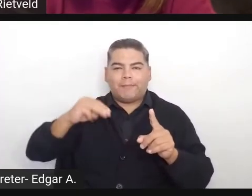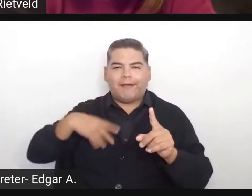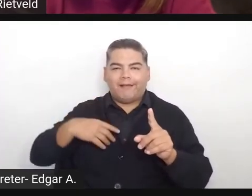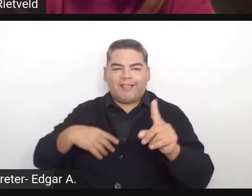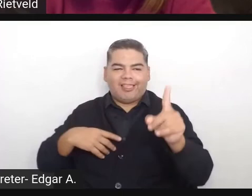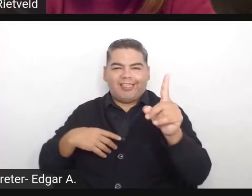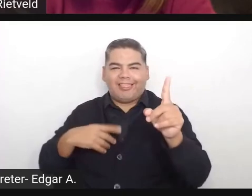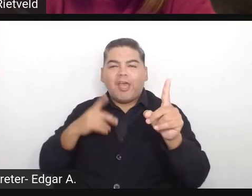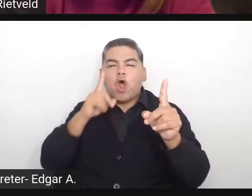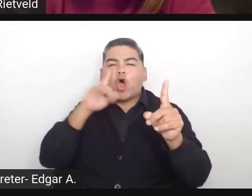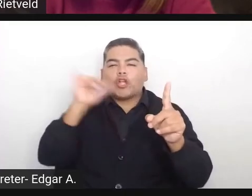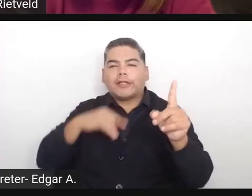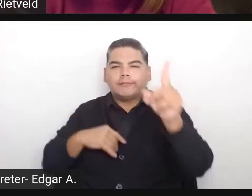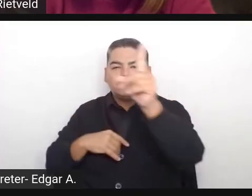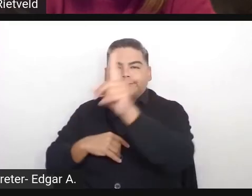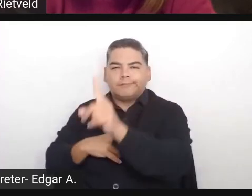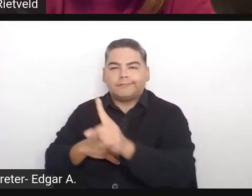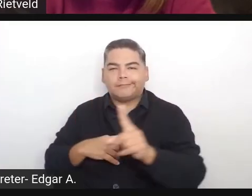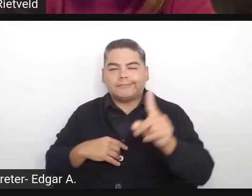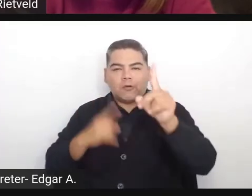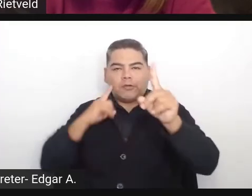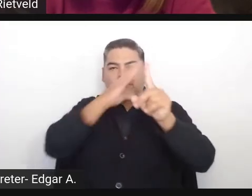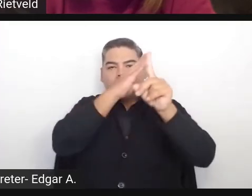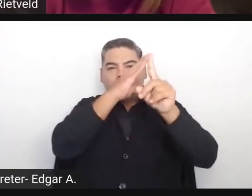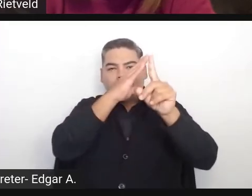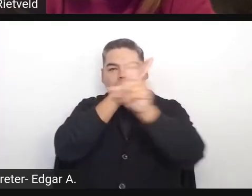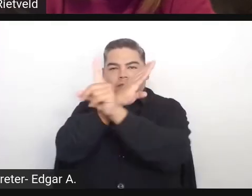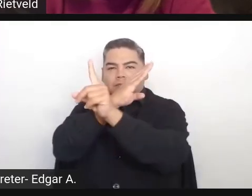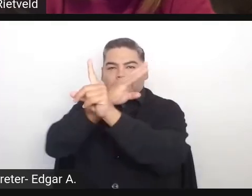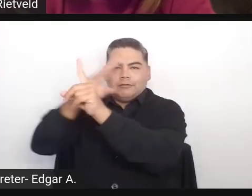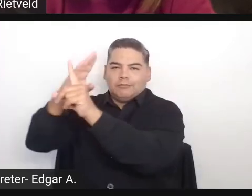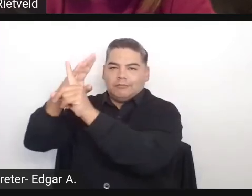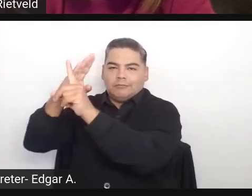so it requires some constant vigilance and research.